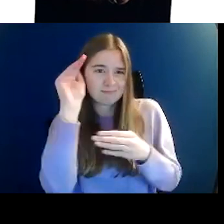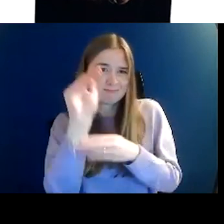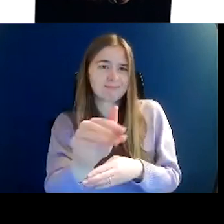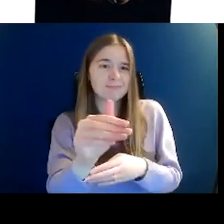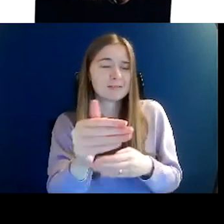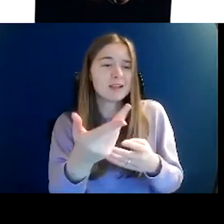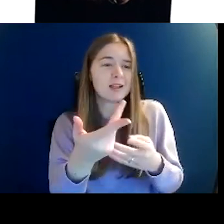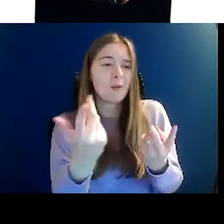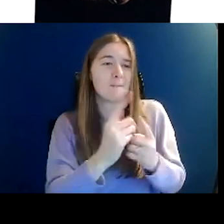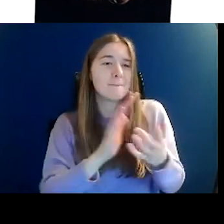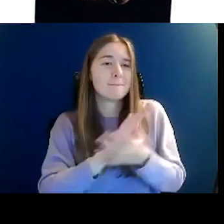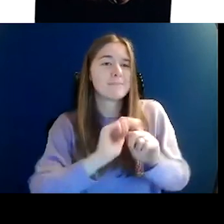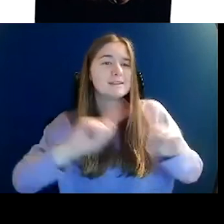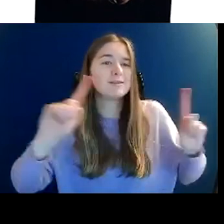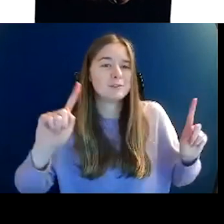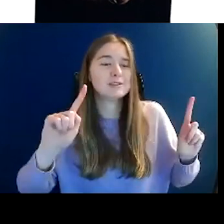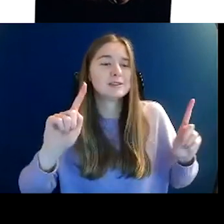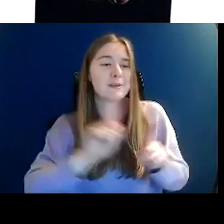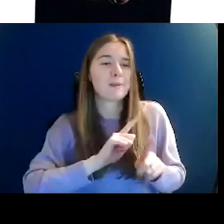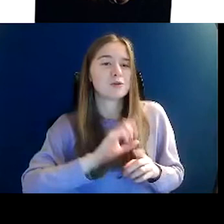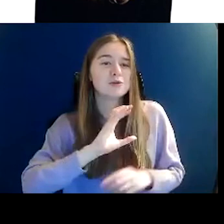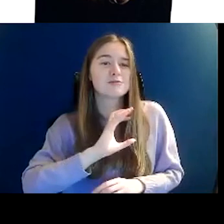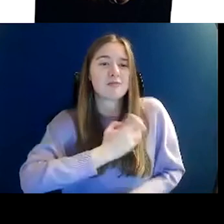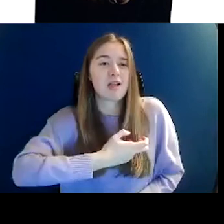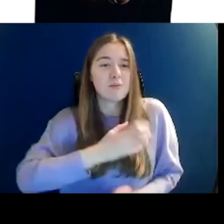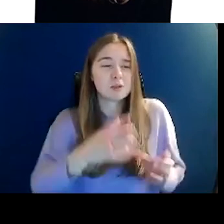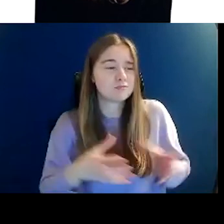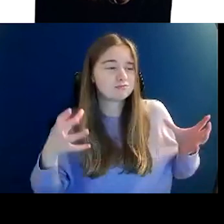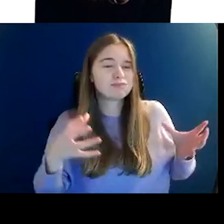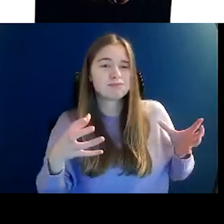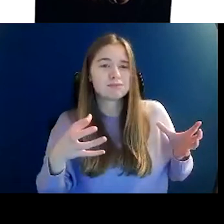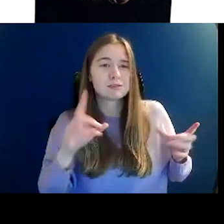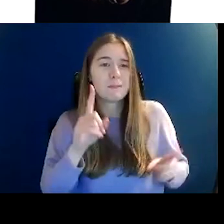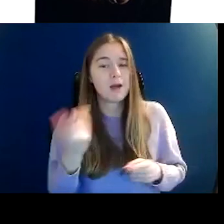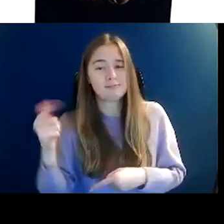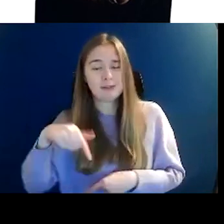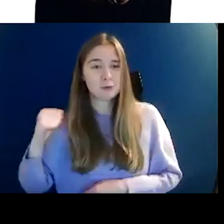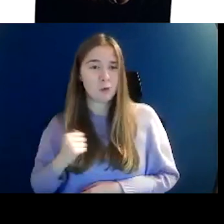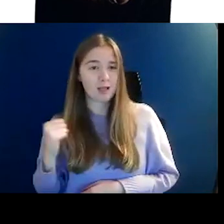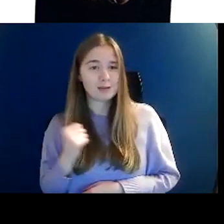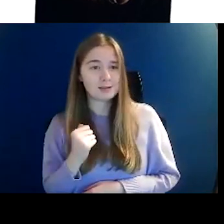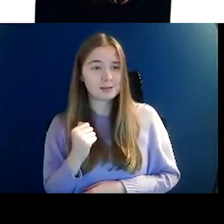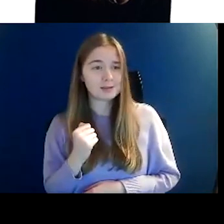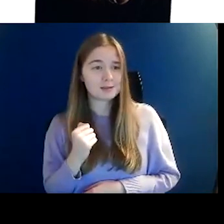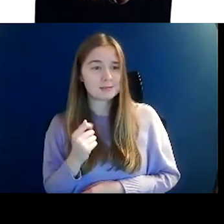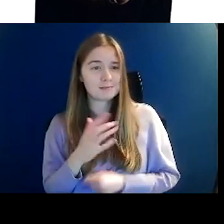within that because the clubs are so huge. But then you come to Scotland and within the space of one week,